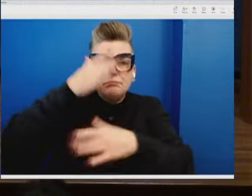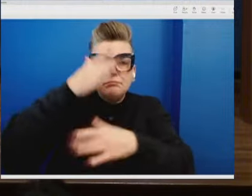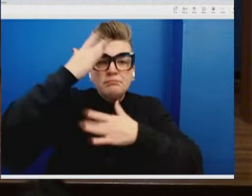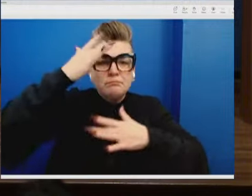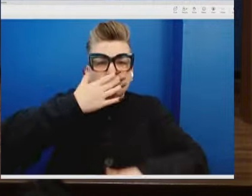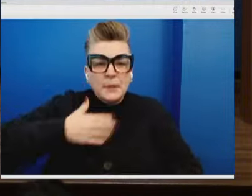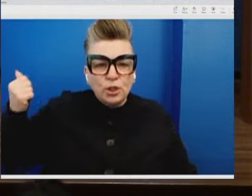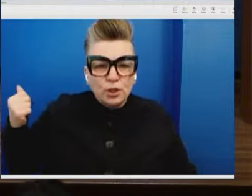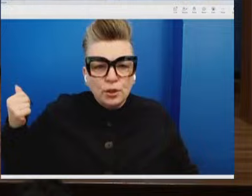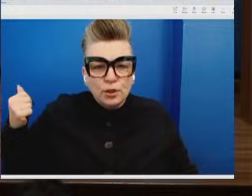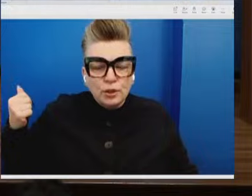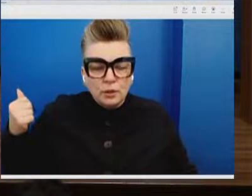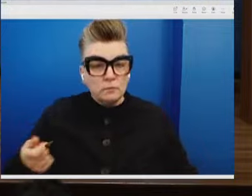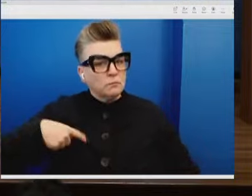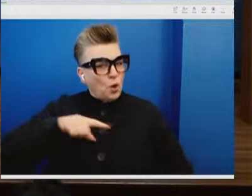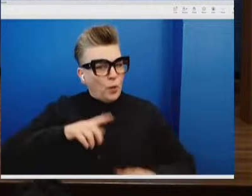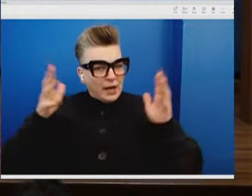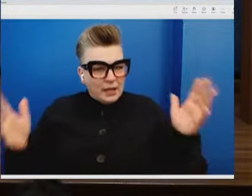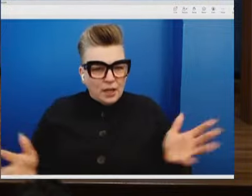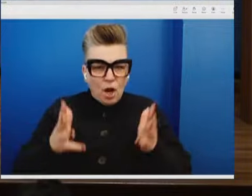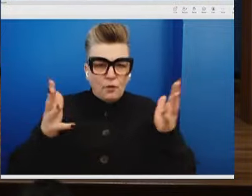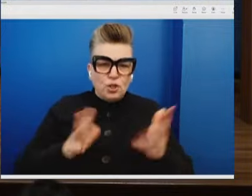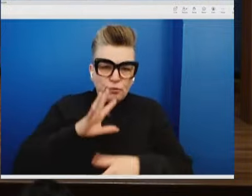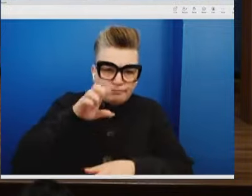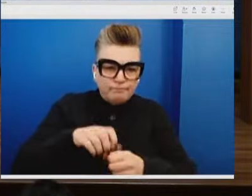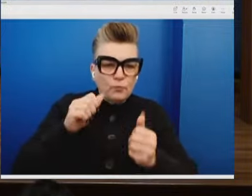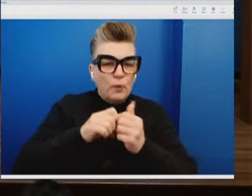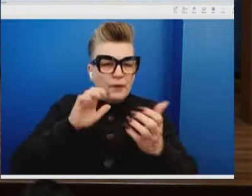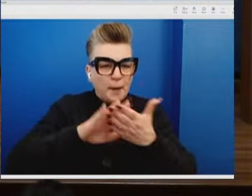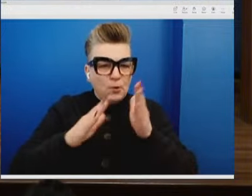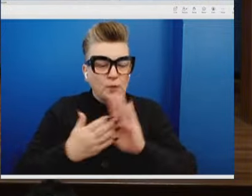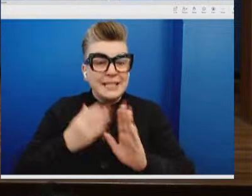we discover talents, we discover friends, we deal with some of the loneliness. And that